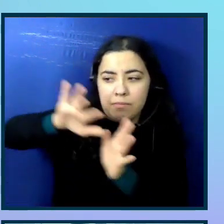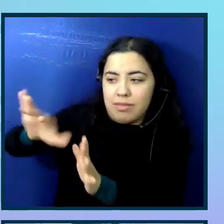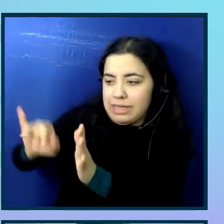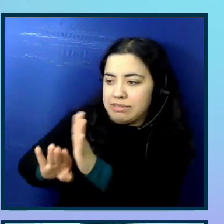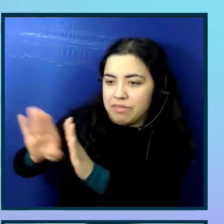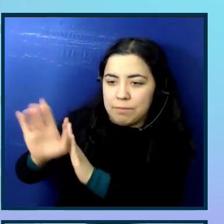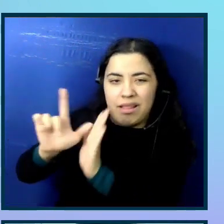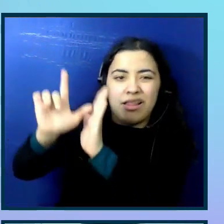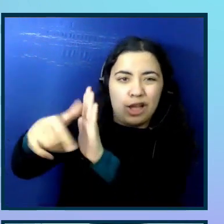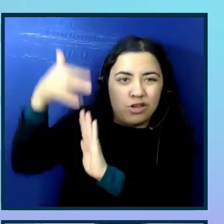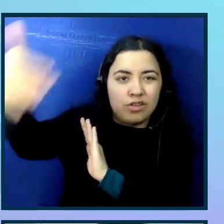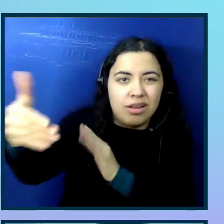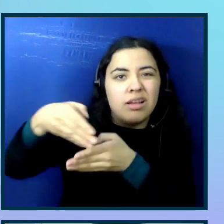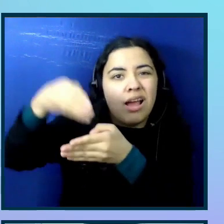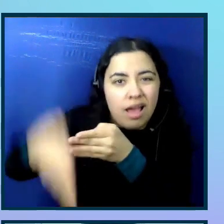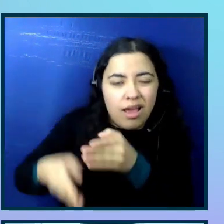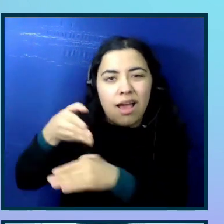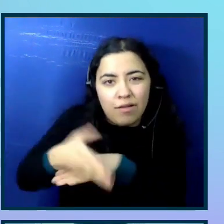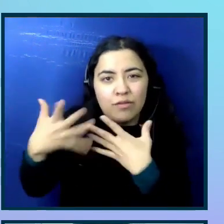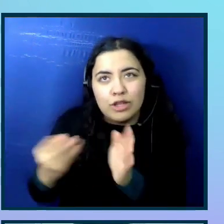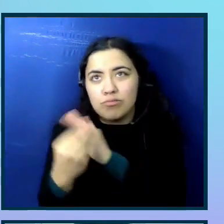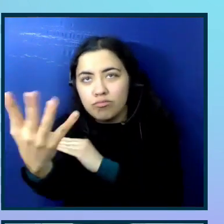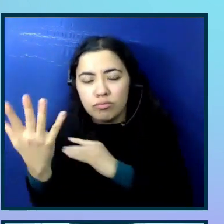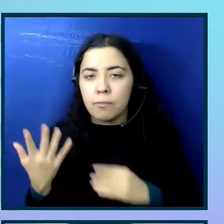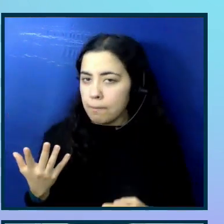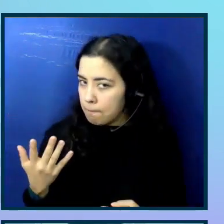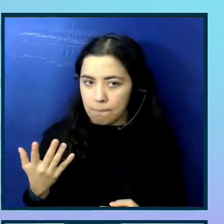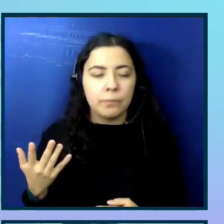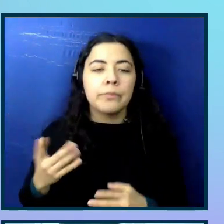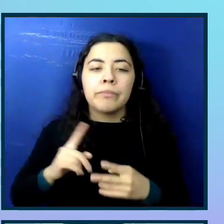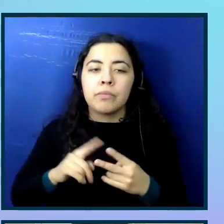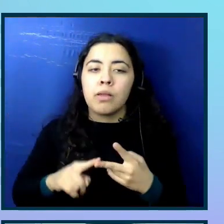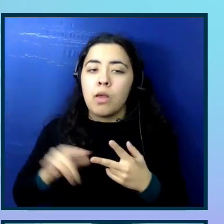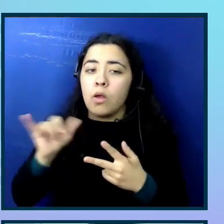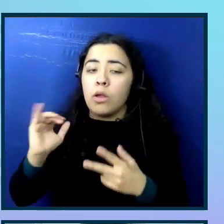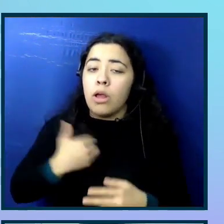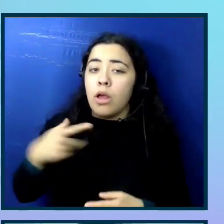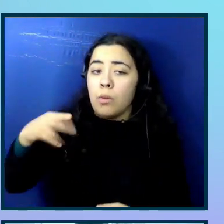and happens at the end of the delivery process. Also our prototyping and design tools